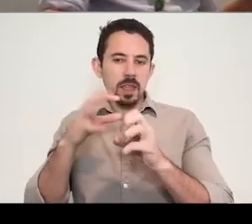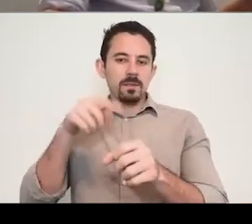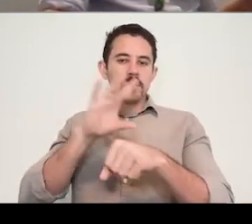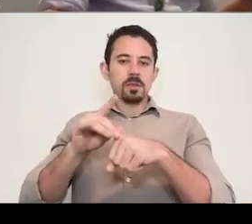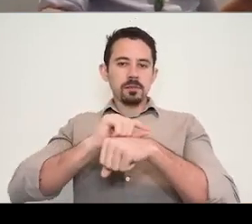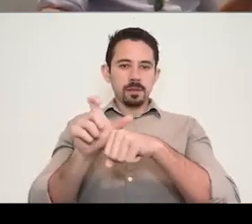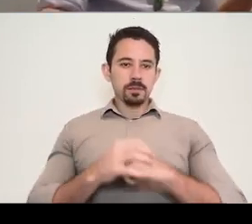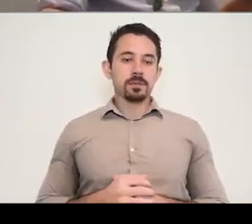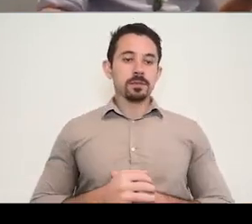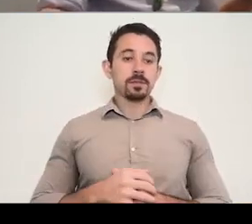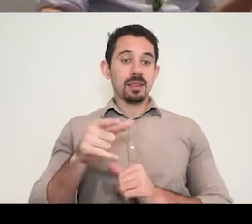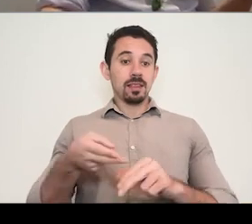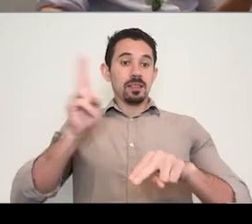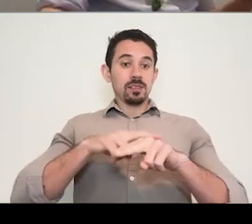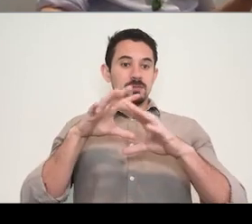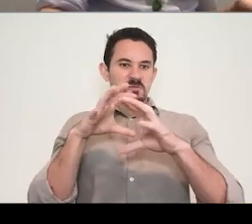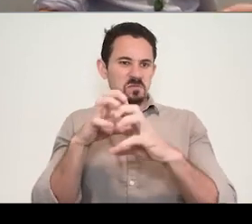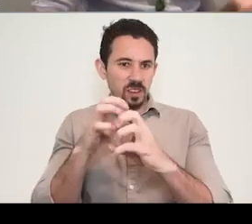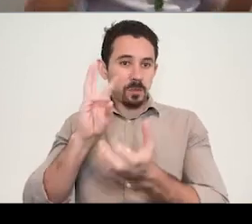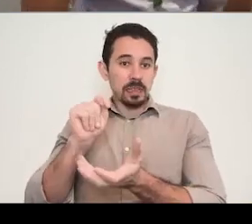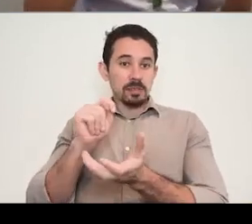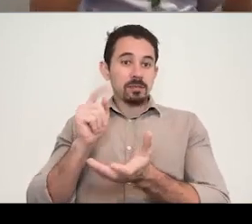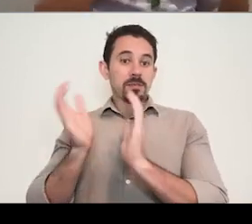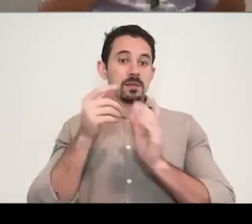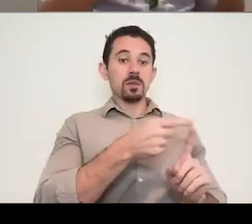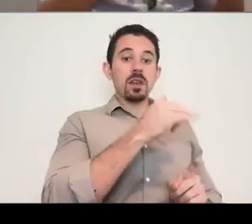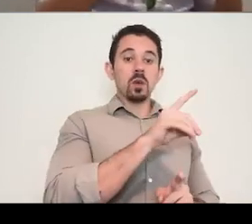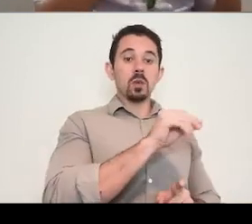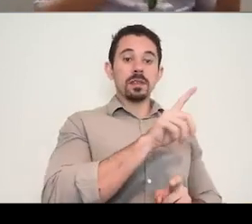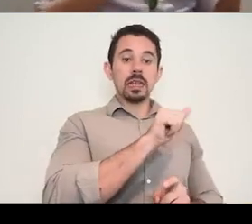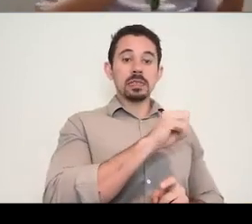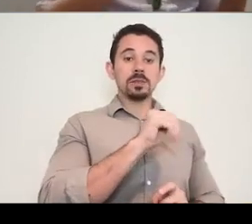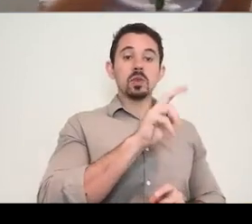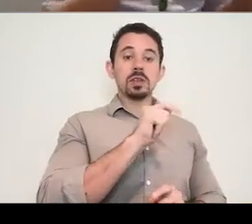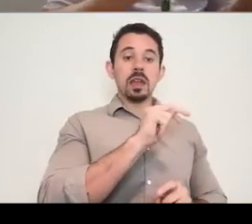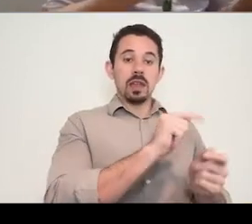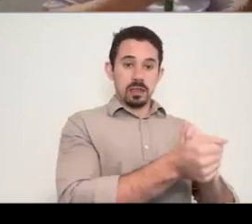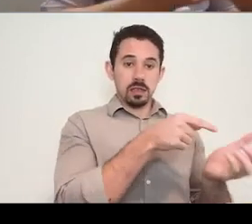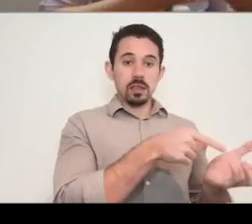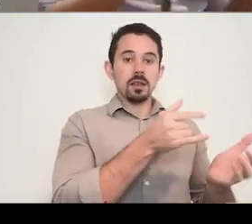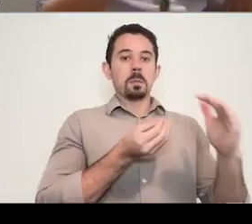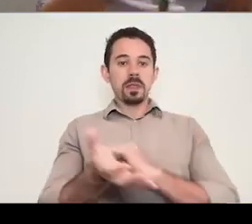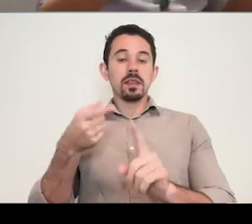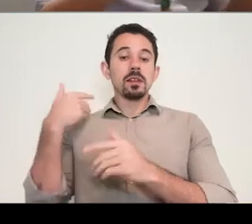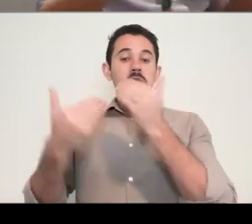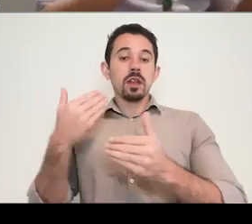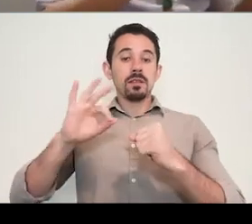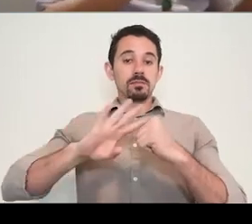implies that the generation of secreted Pel impacts diffusion, and this could influence